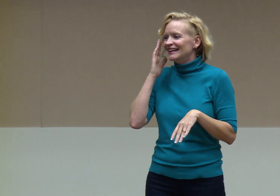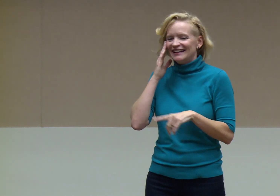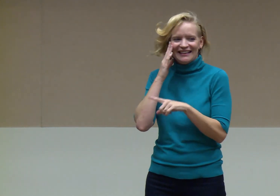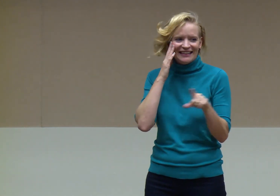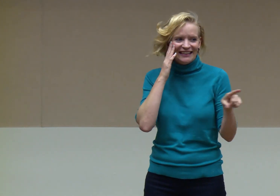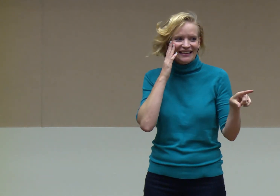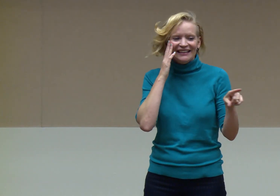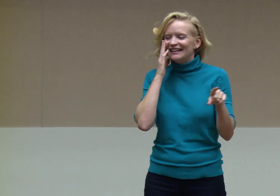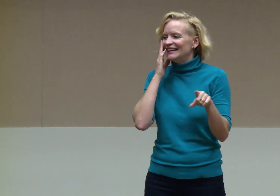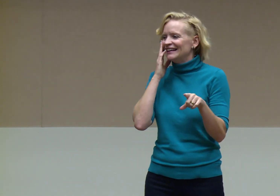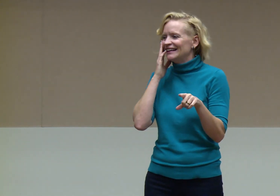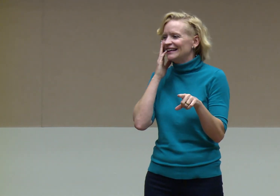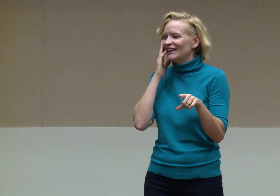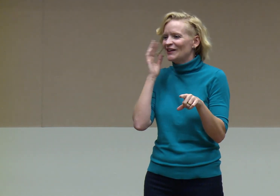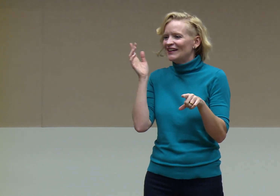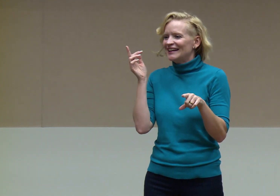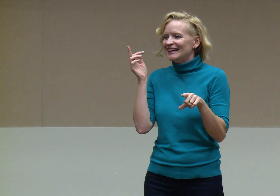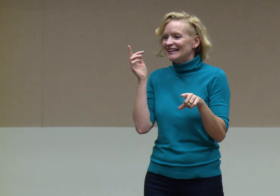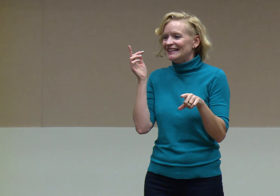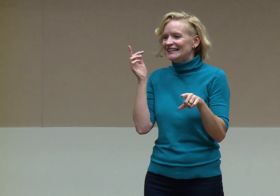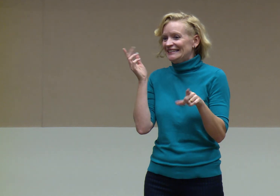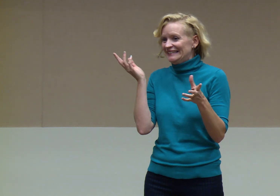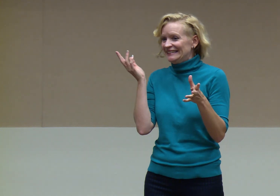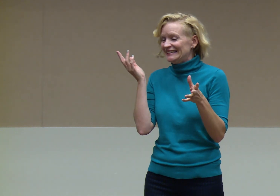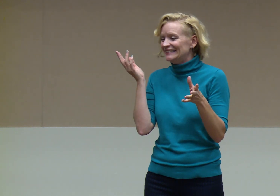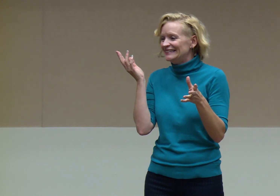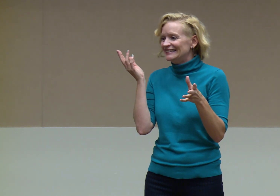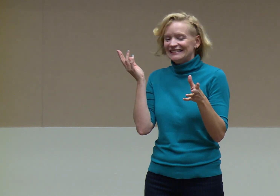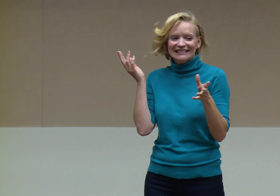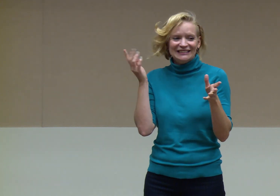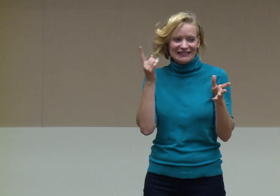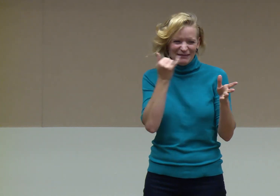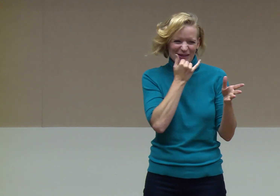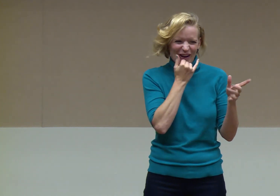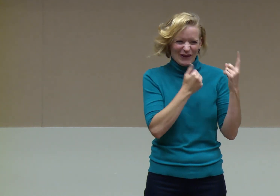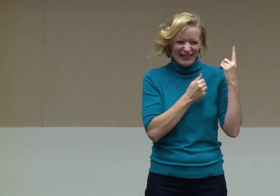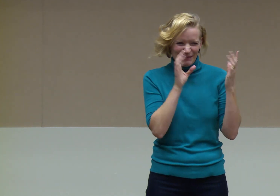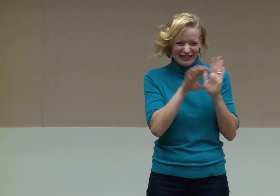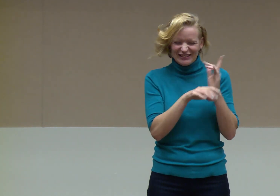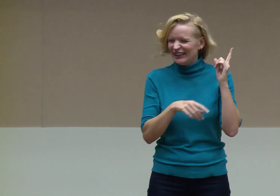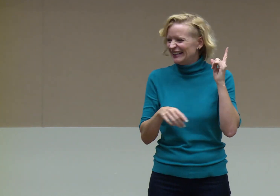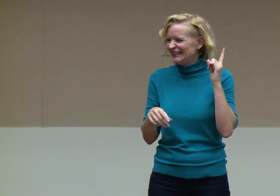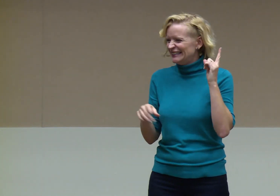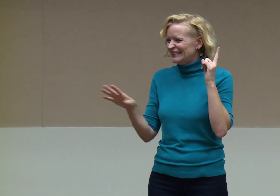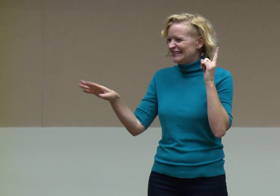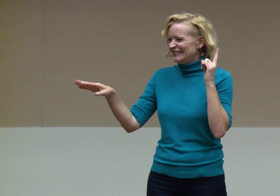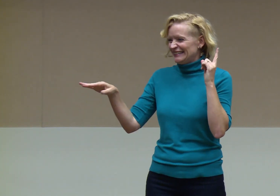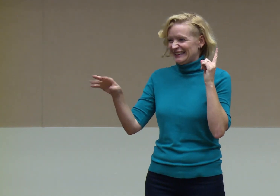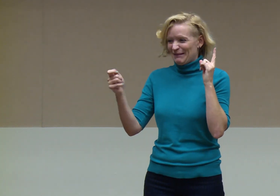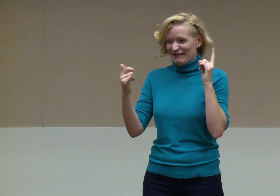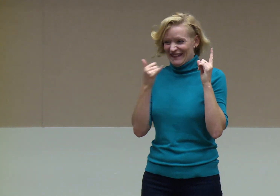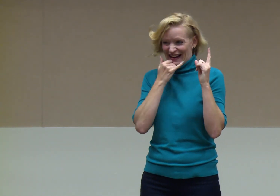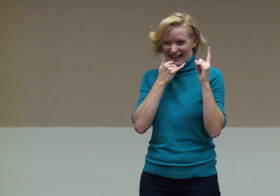So is anyone--can anyone guess what's wrong with this picture?